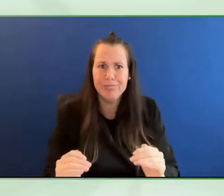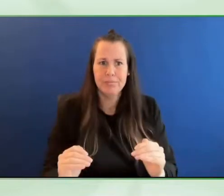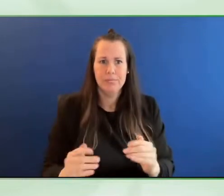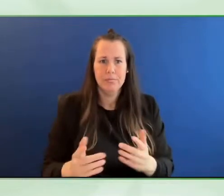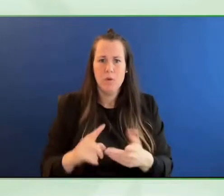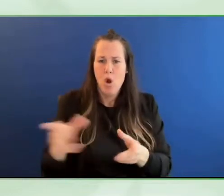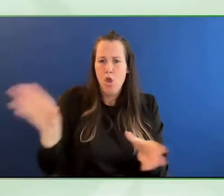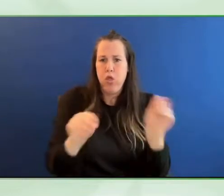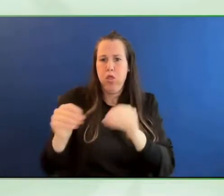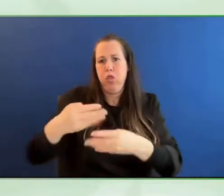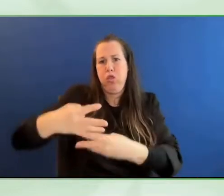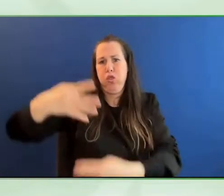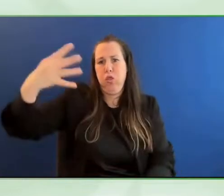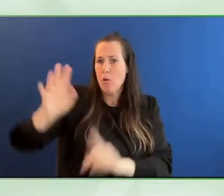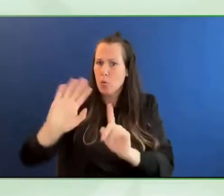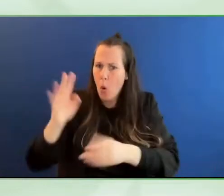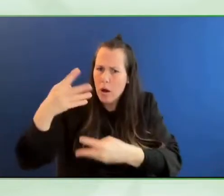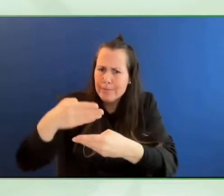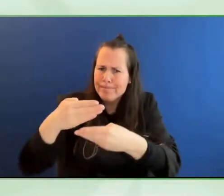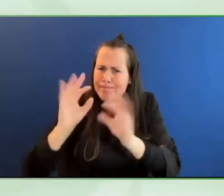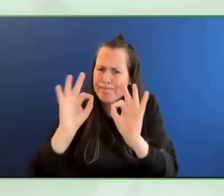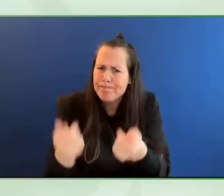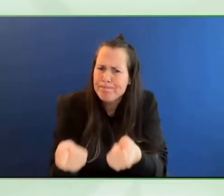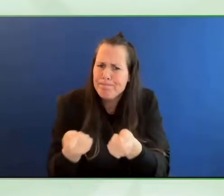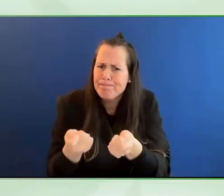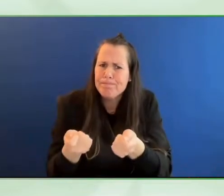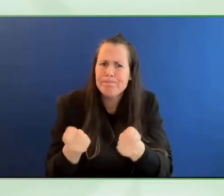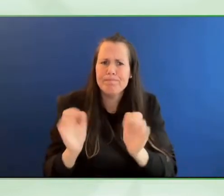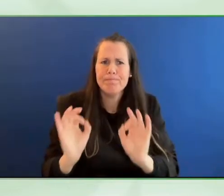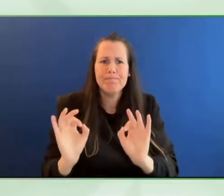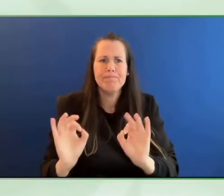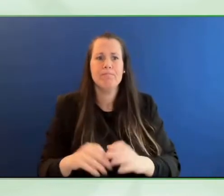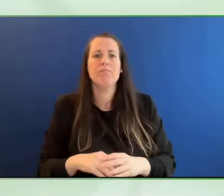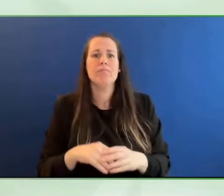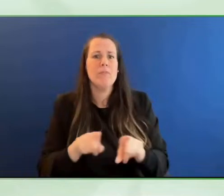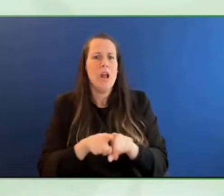the artificial intelligence is the tool that makes it easier to do.